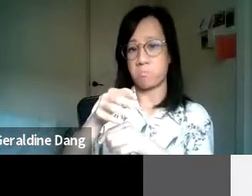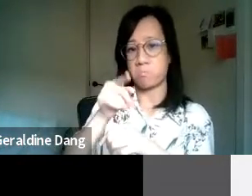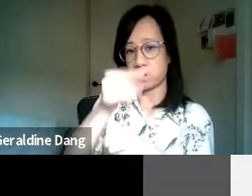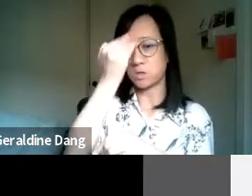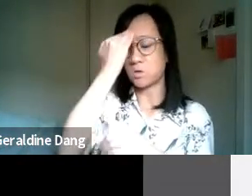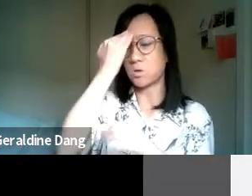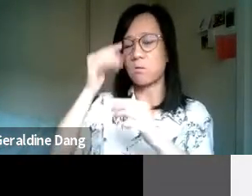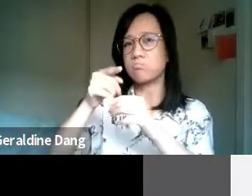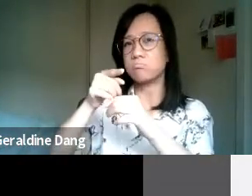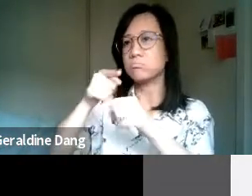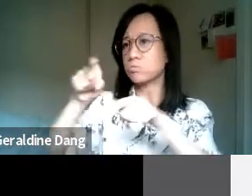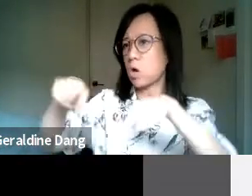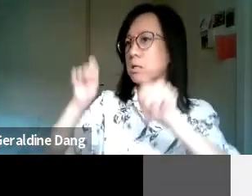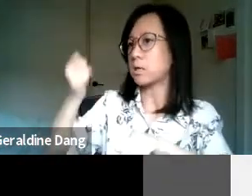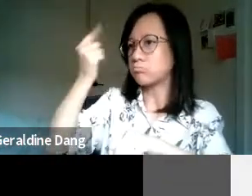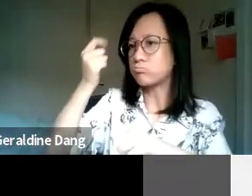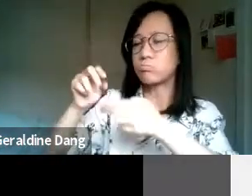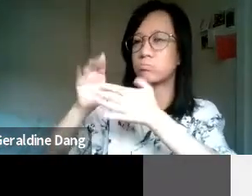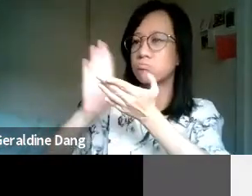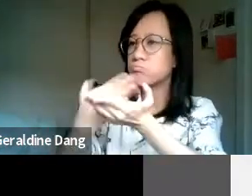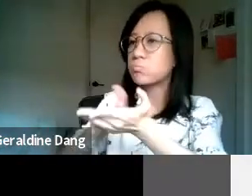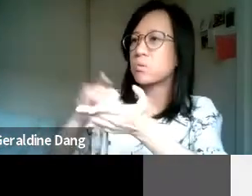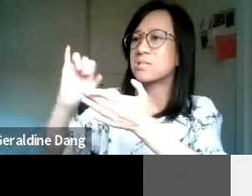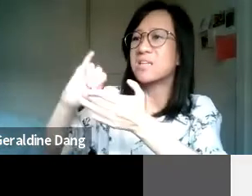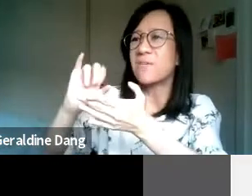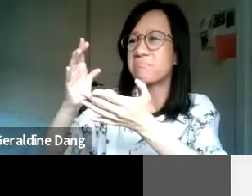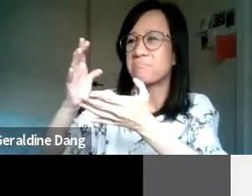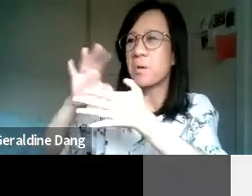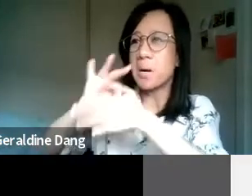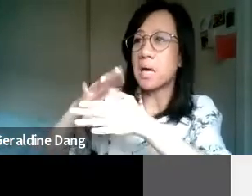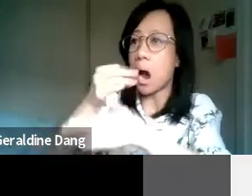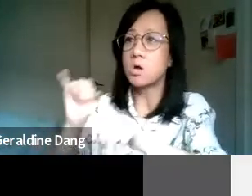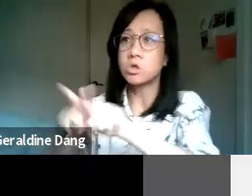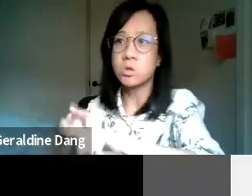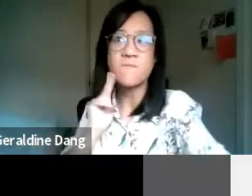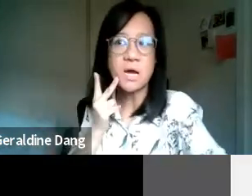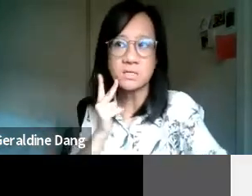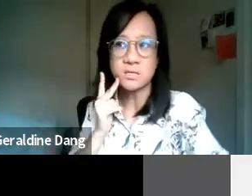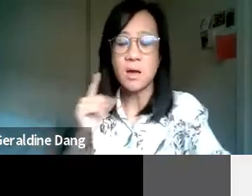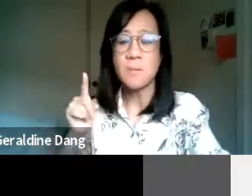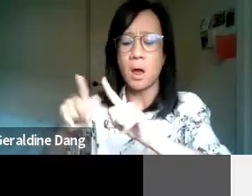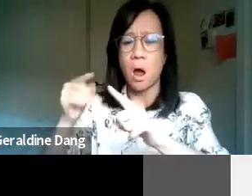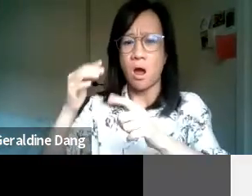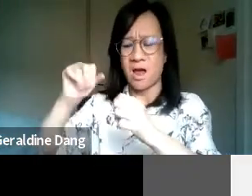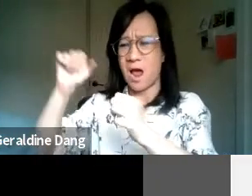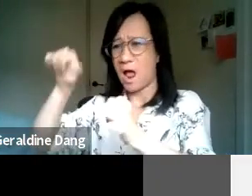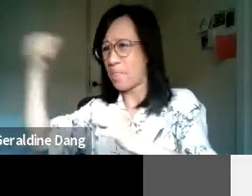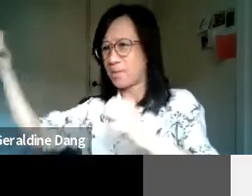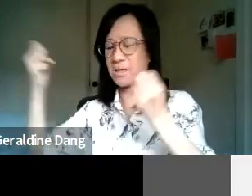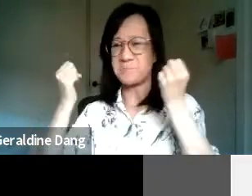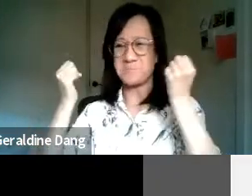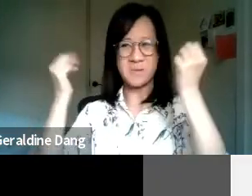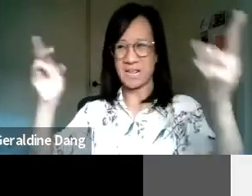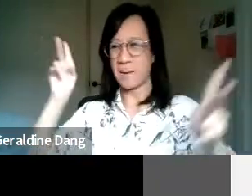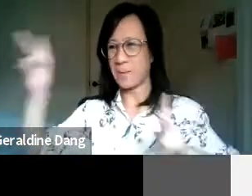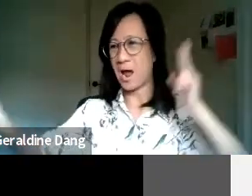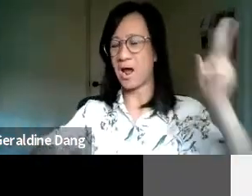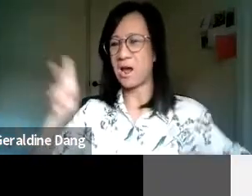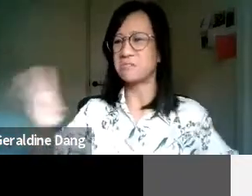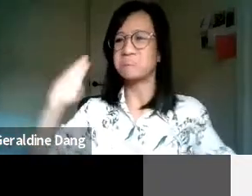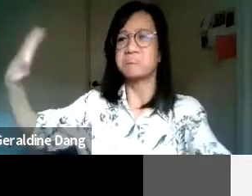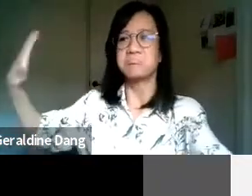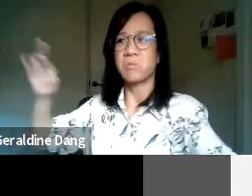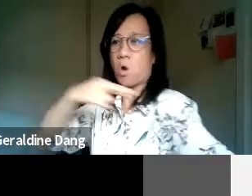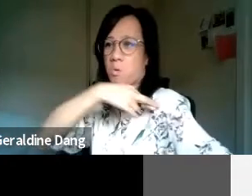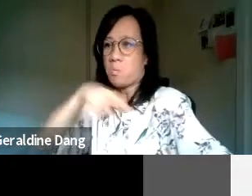around their head, and they're very skilled in vegetables and meats and there's a lot